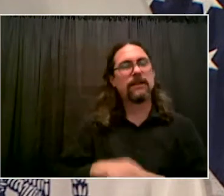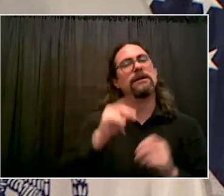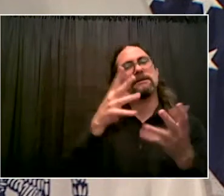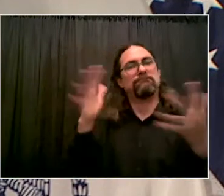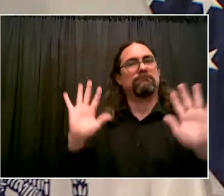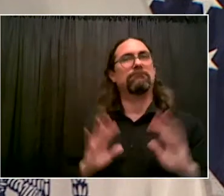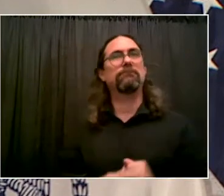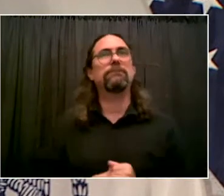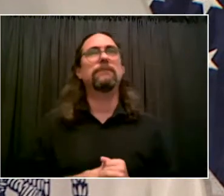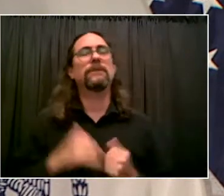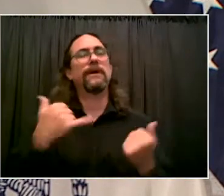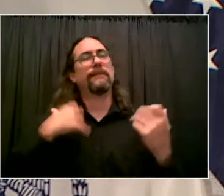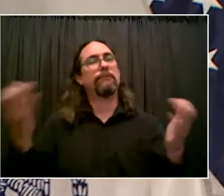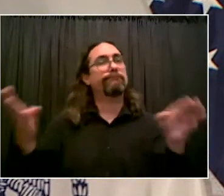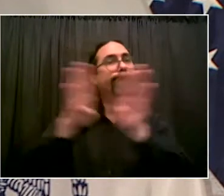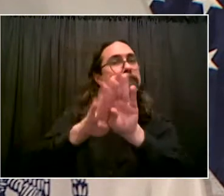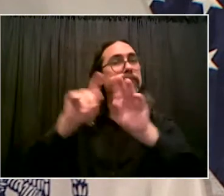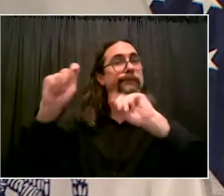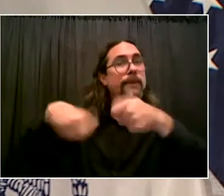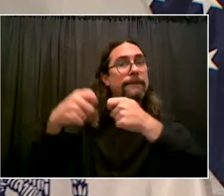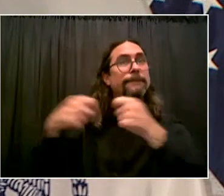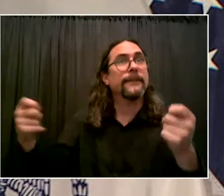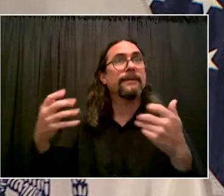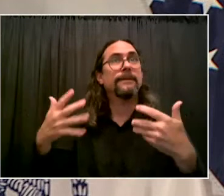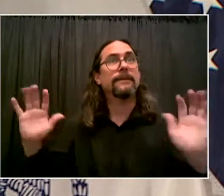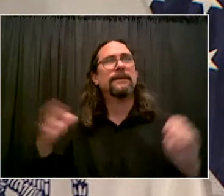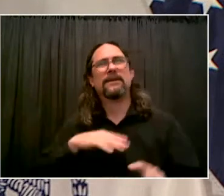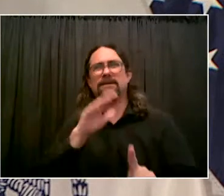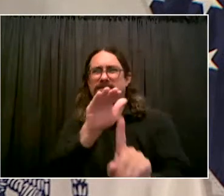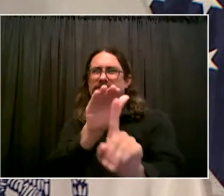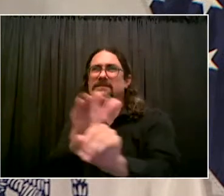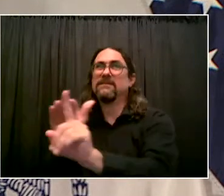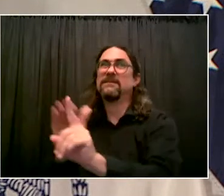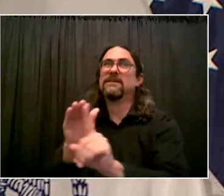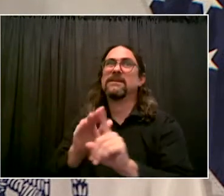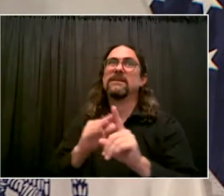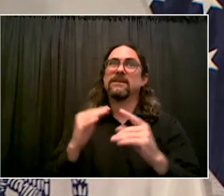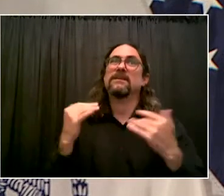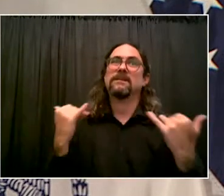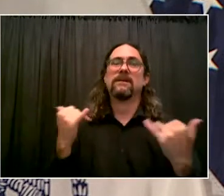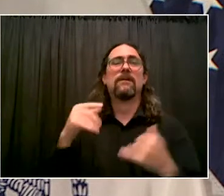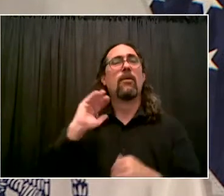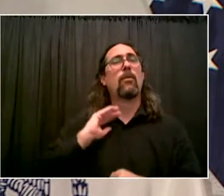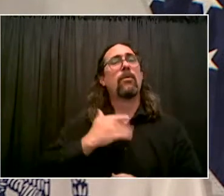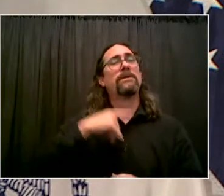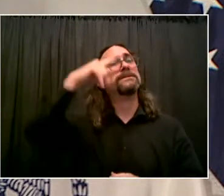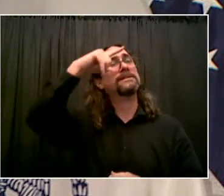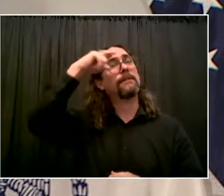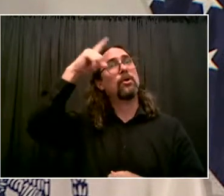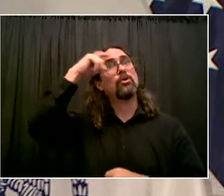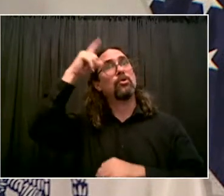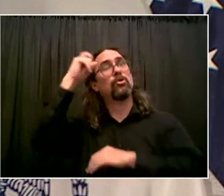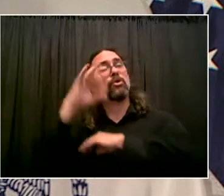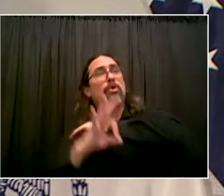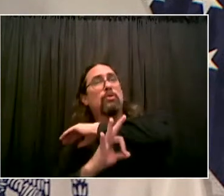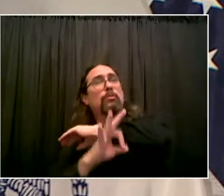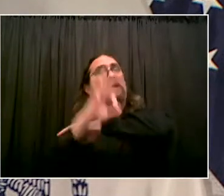HAPPENING. BUT THANK YOU FOR THE QUESTION. AS WE CONCLUDE TODAY, SUMMER RISING, A